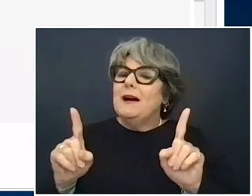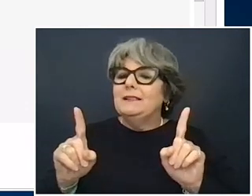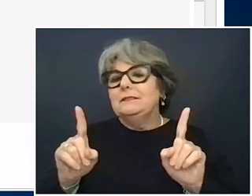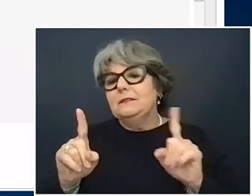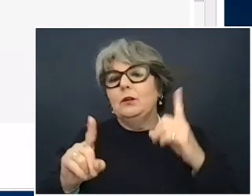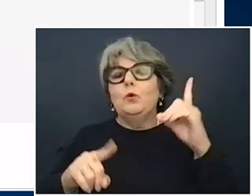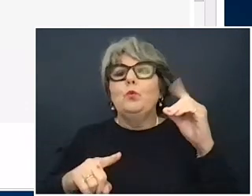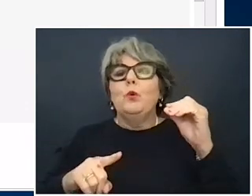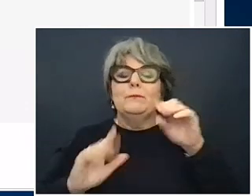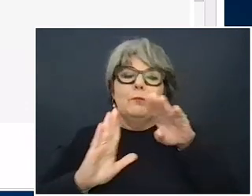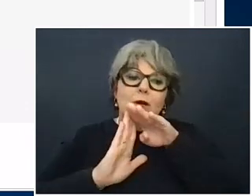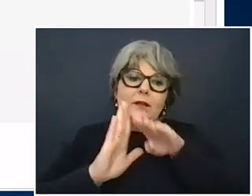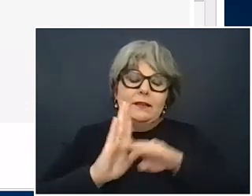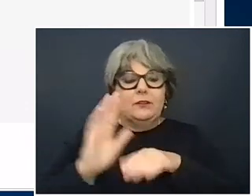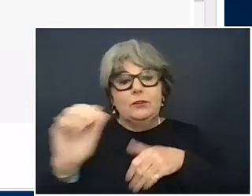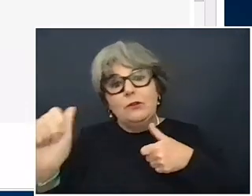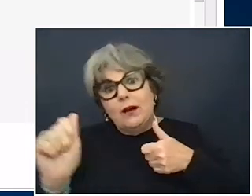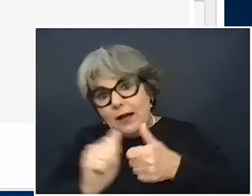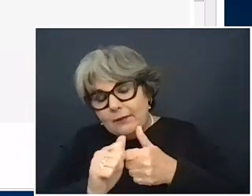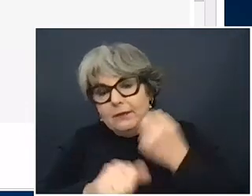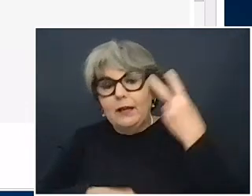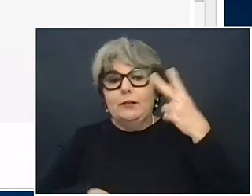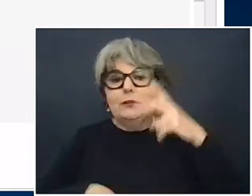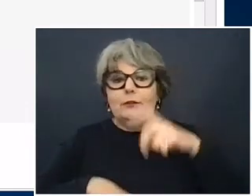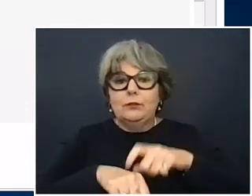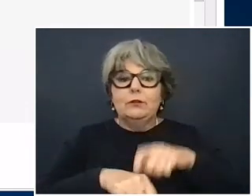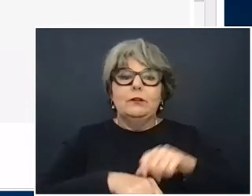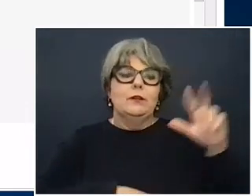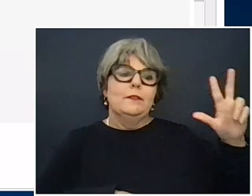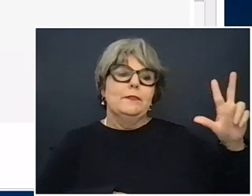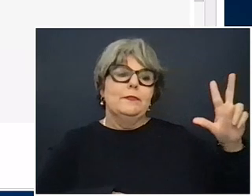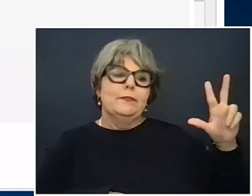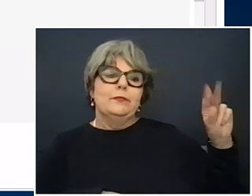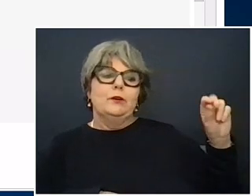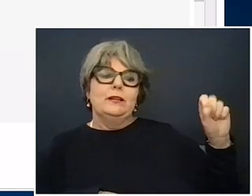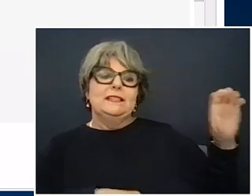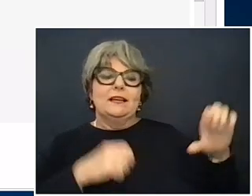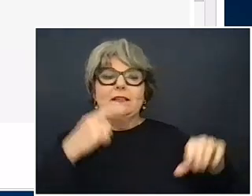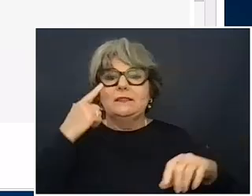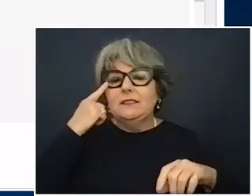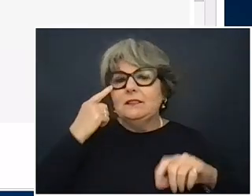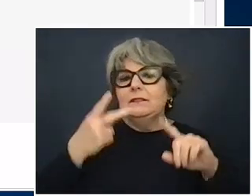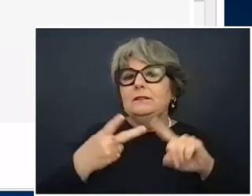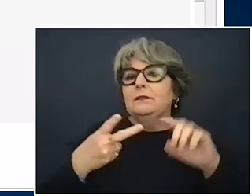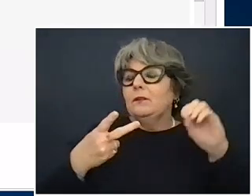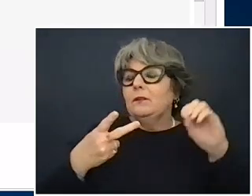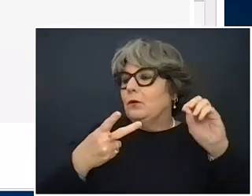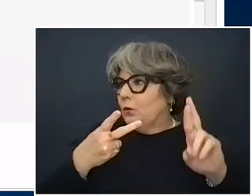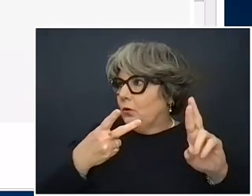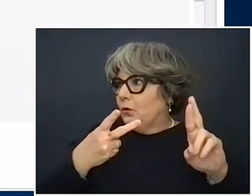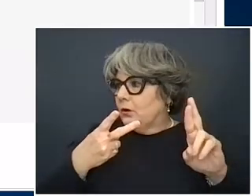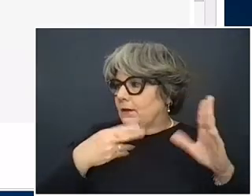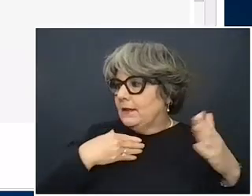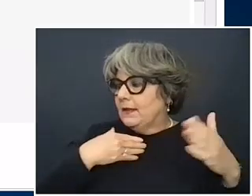updated semiannually of [30 seconds] or that don't matter to the Department seems